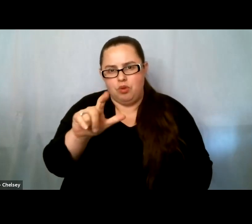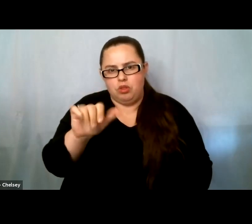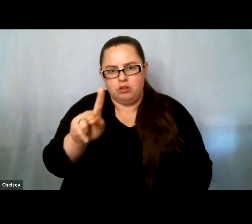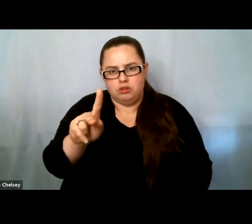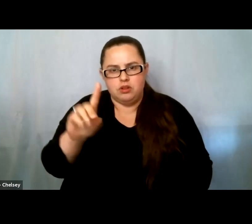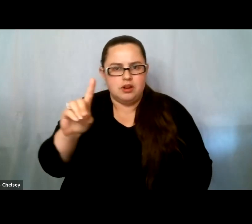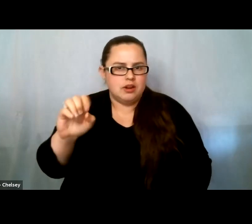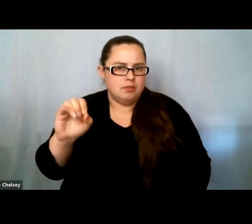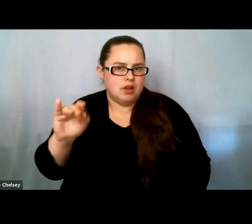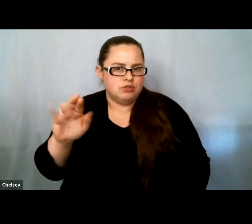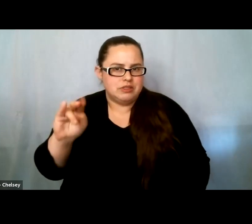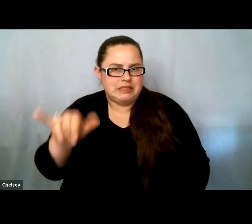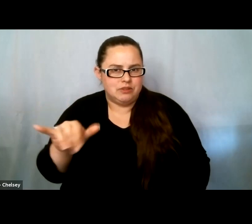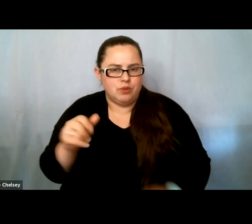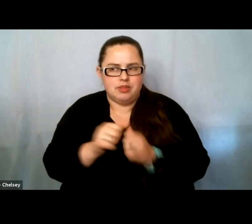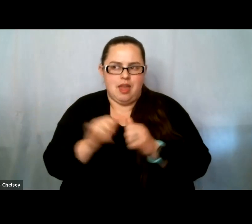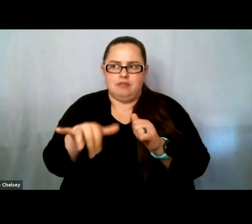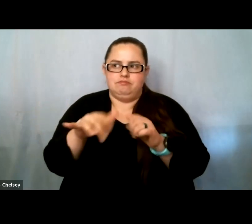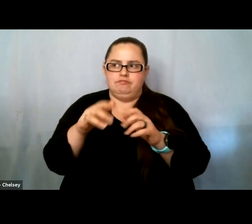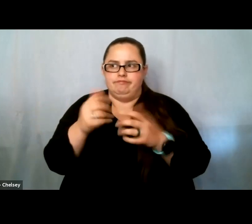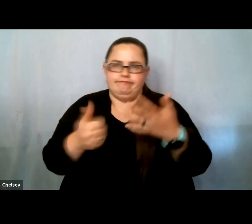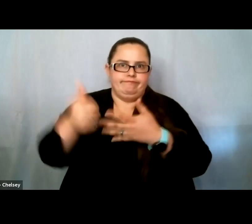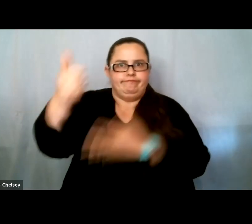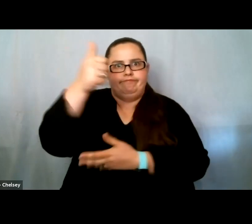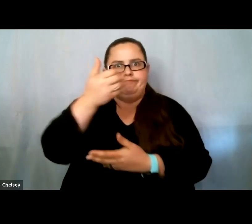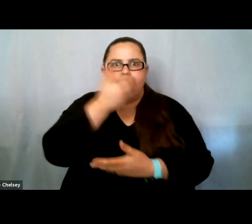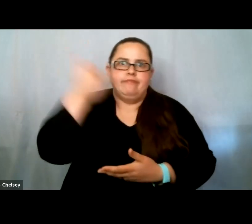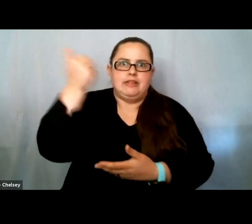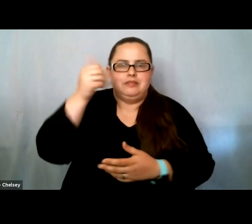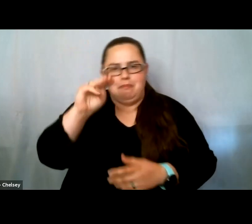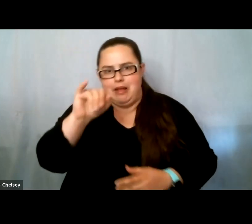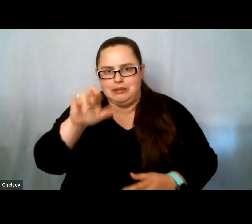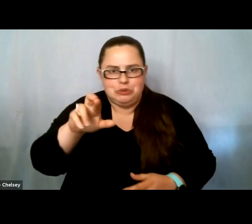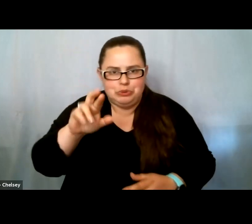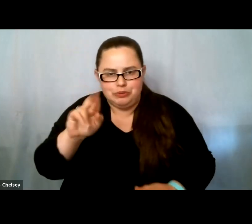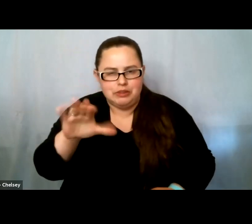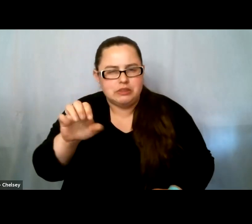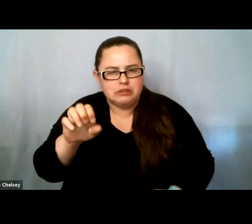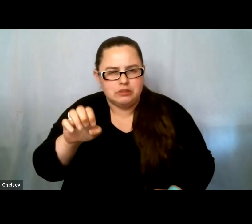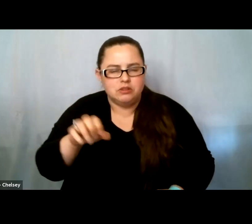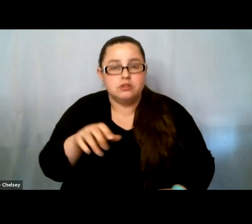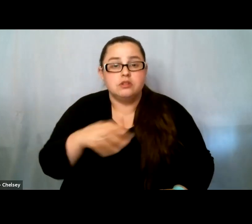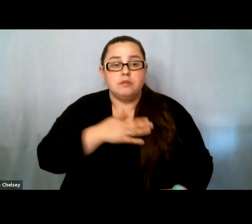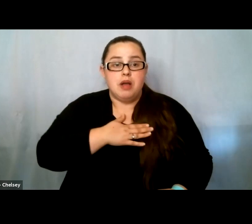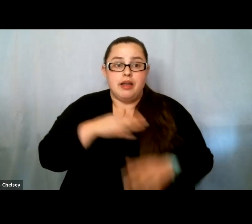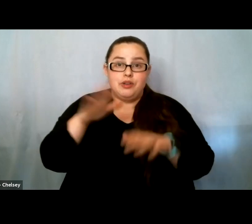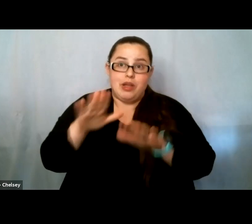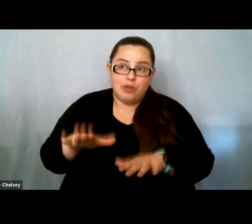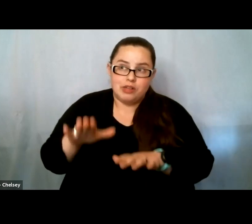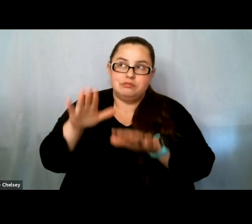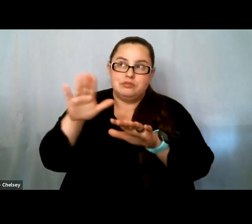race, democracy. My great, great, great, great, great, great grandfather, sixth